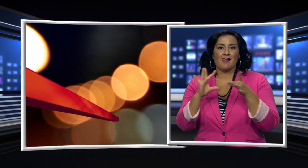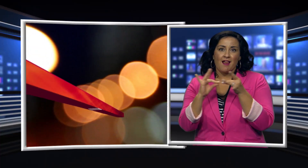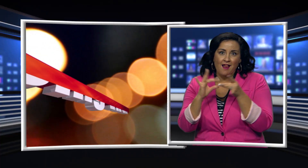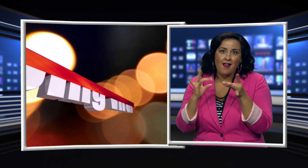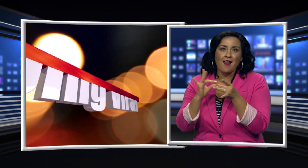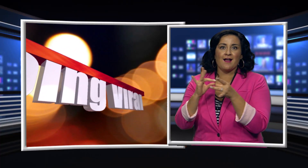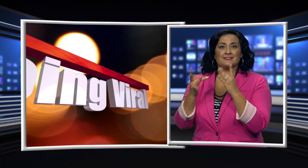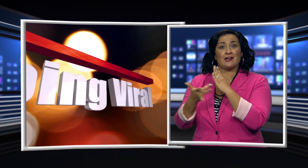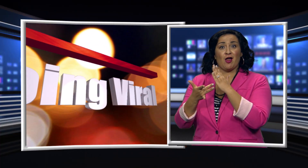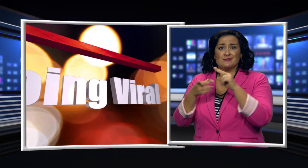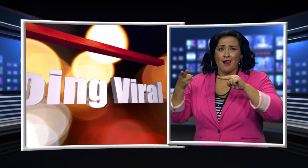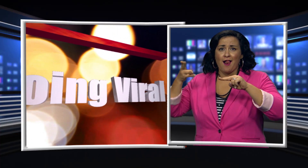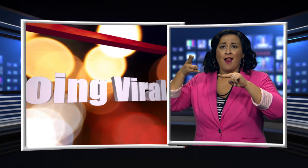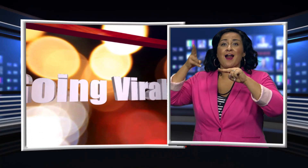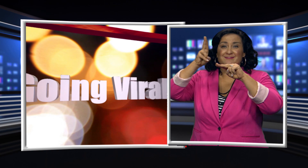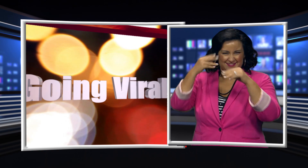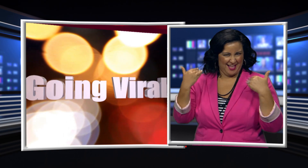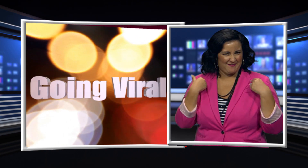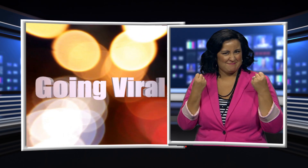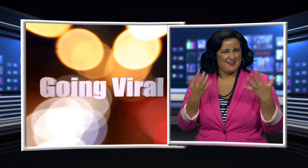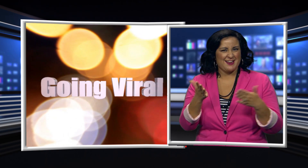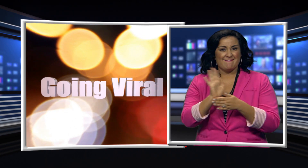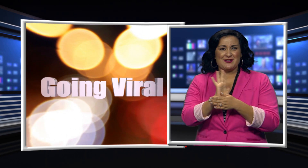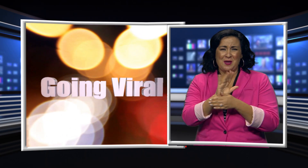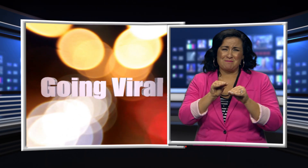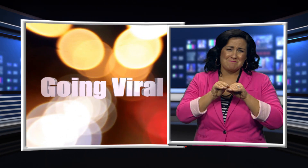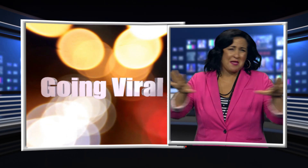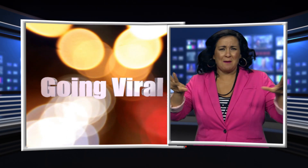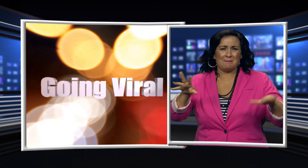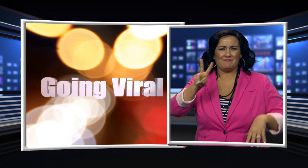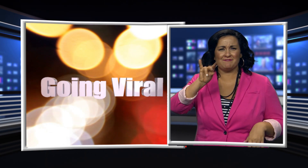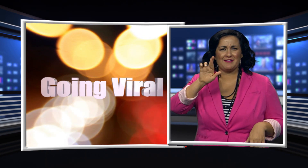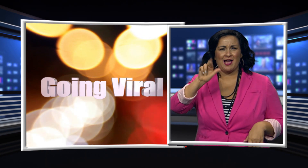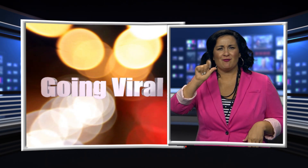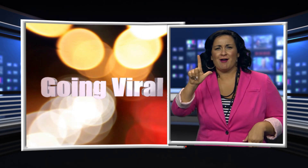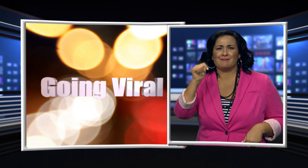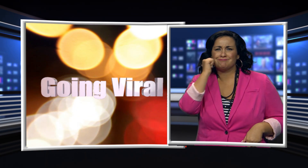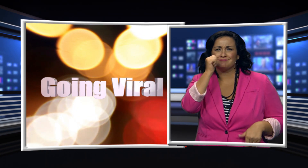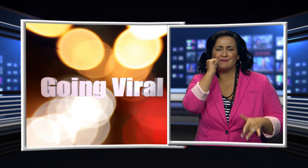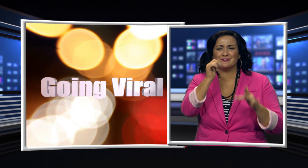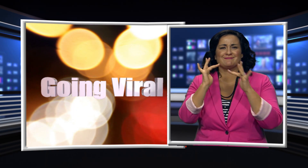Speaking of an increase in technology, videos are going viral everyday on the internet..